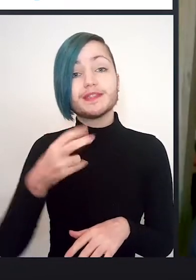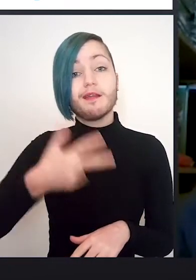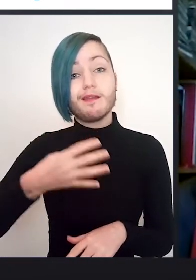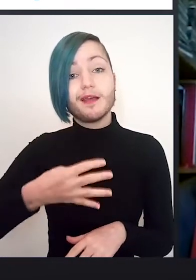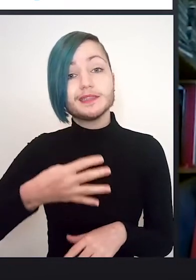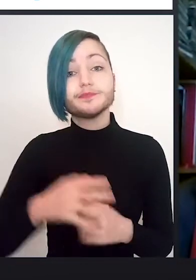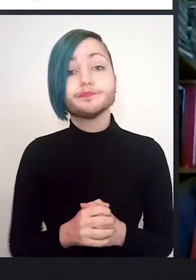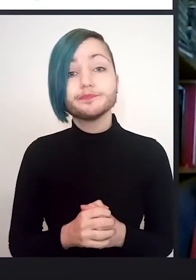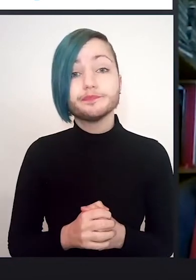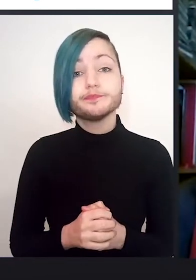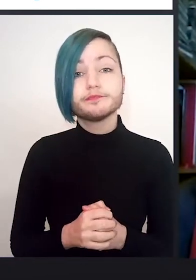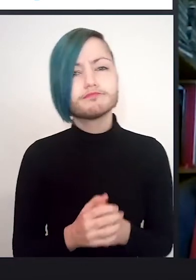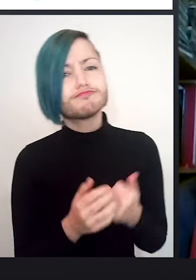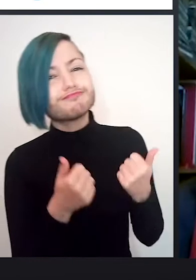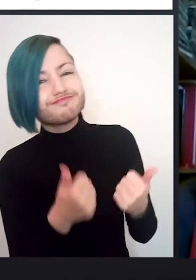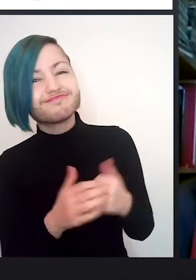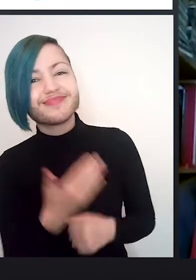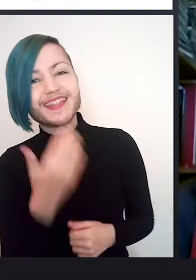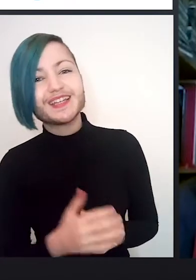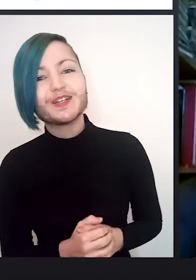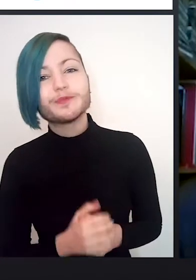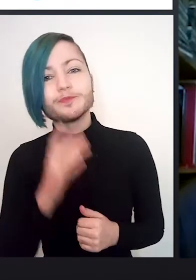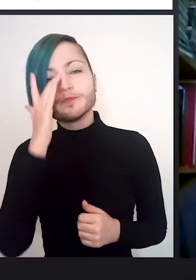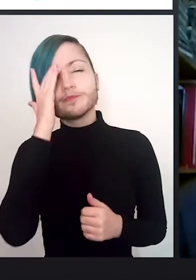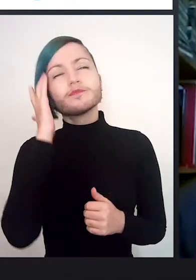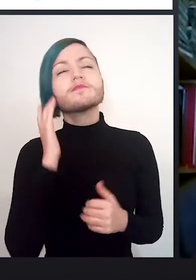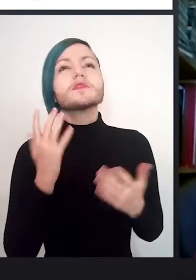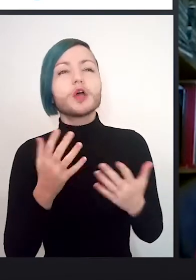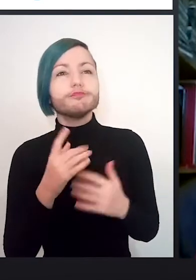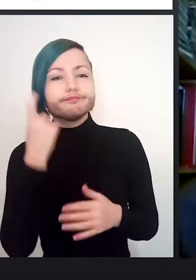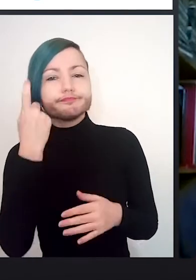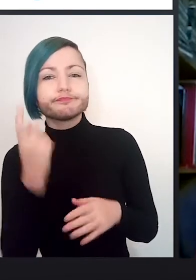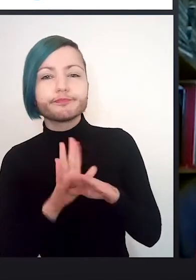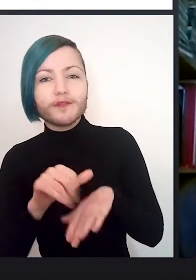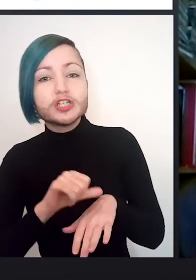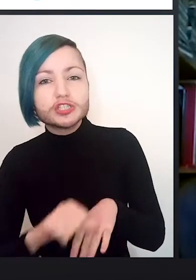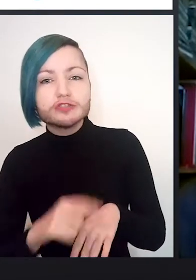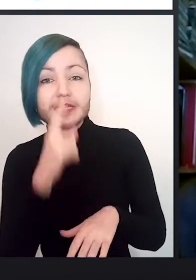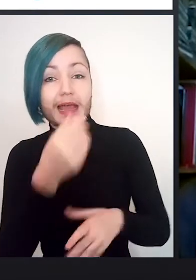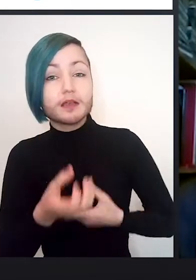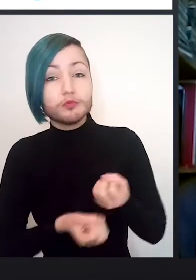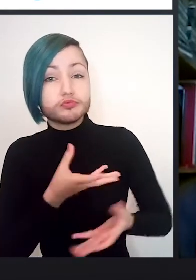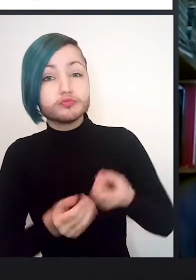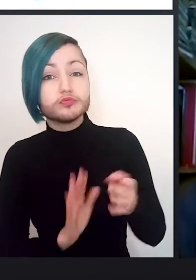Great, okay. Thank you so much. And in terms of the surgery tell me what sort